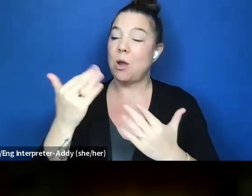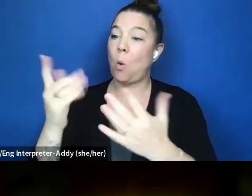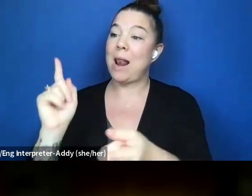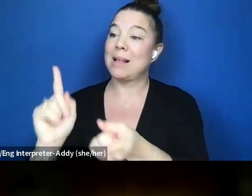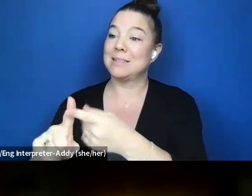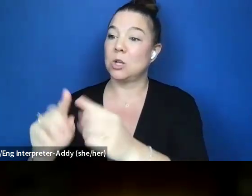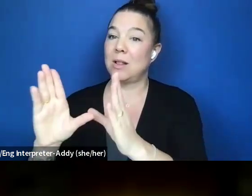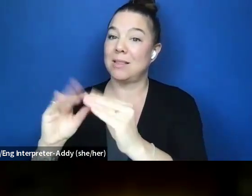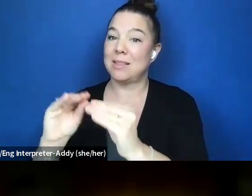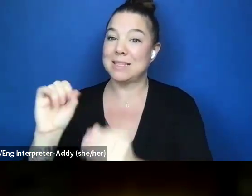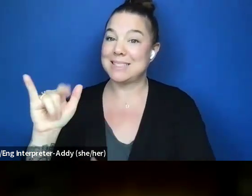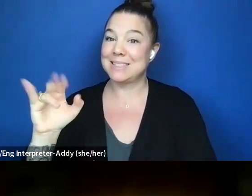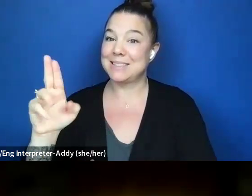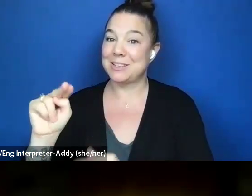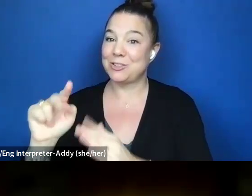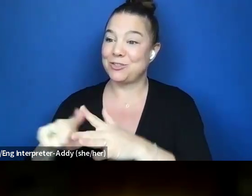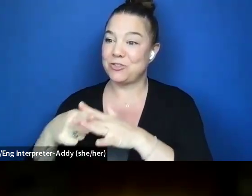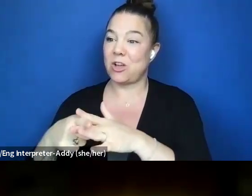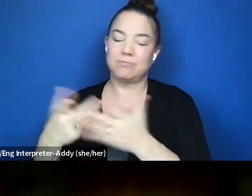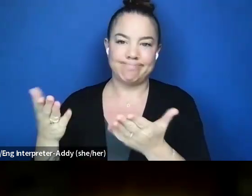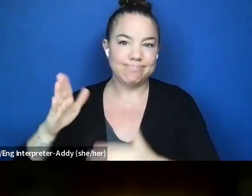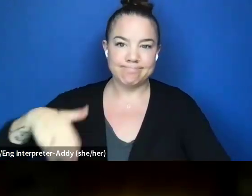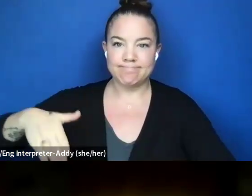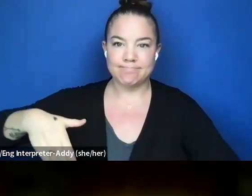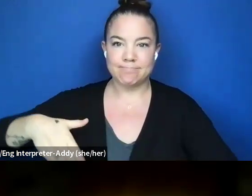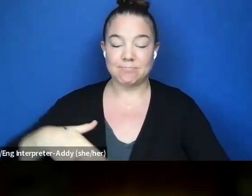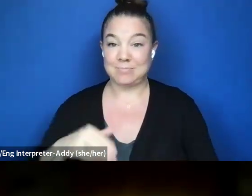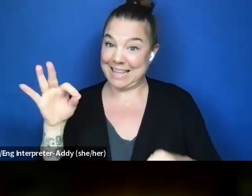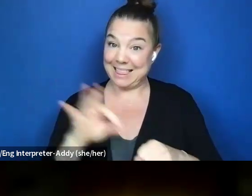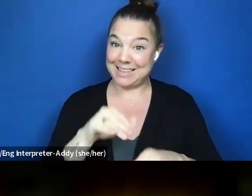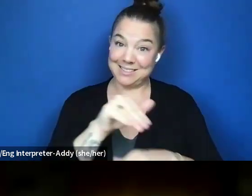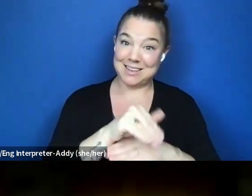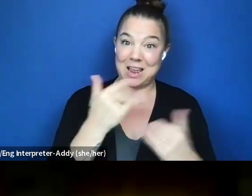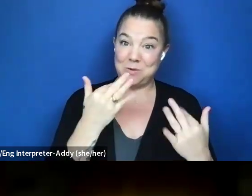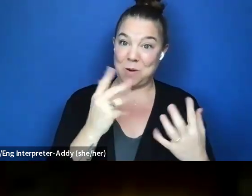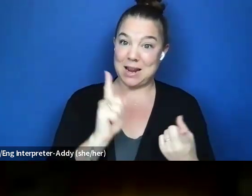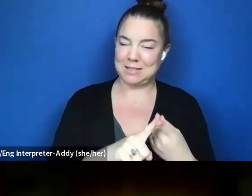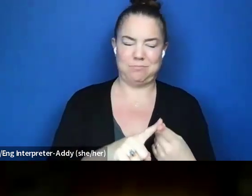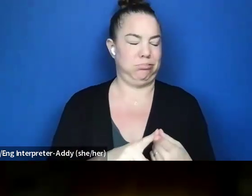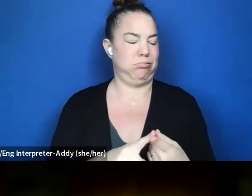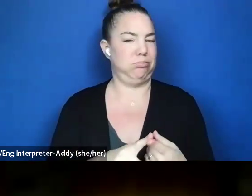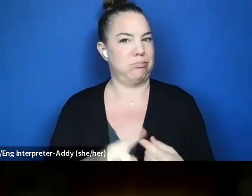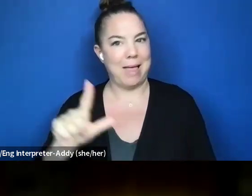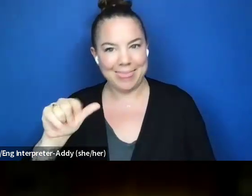Brooke Wilson (she/her): and if you wait until you know election night. Brooke Wilson (she/her): it's way too late, and so I mean